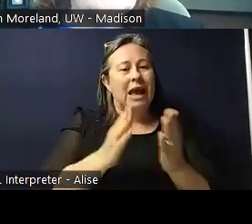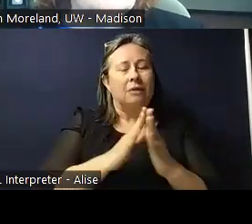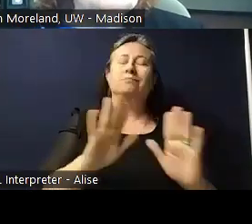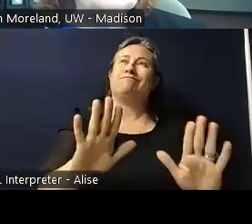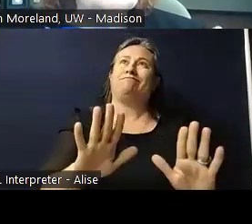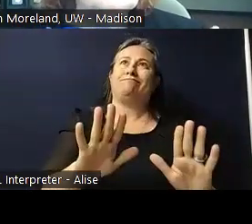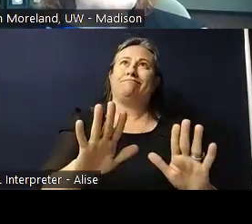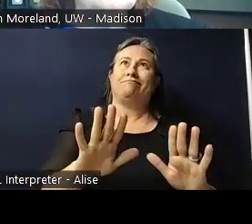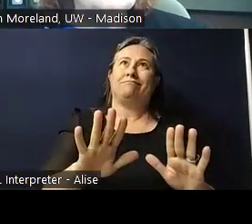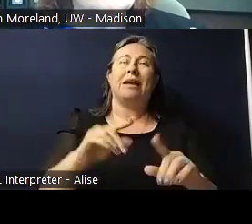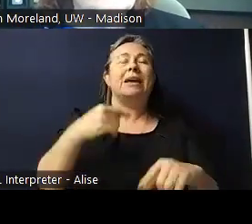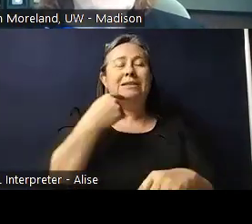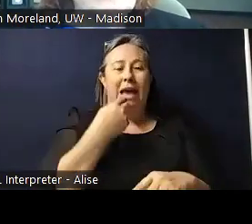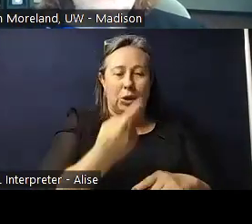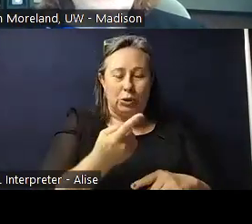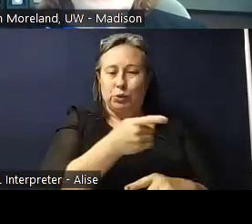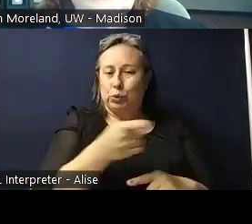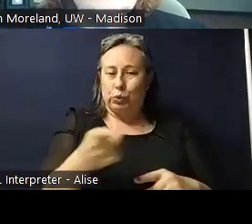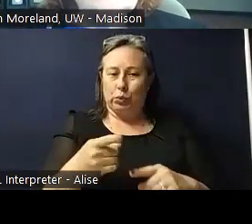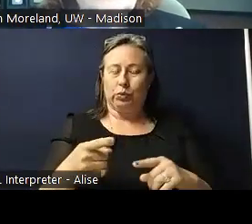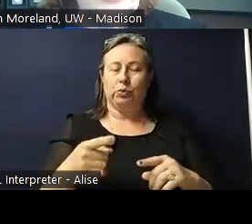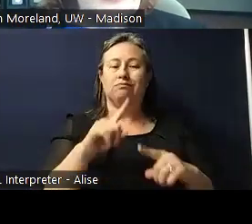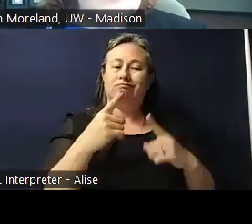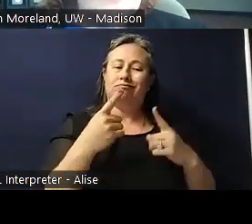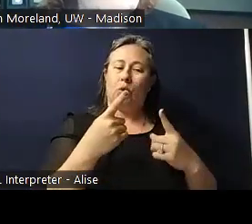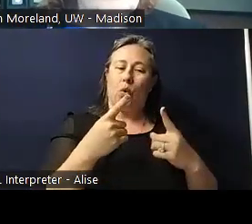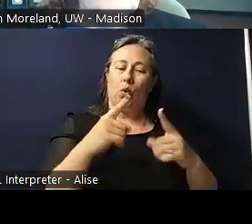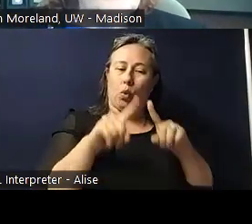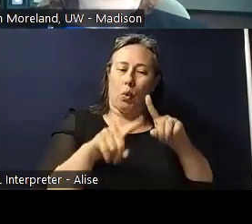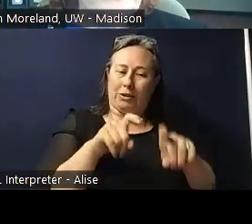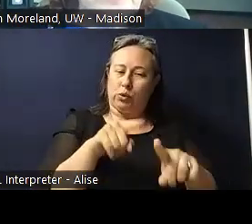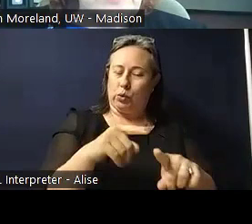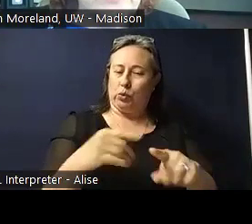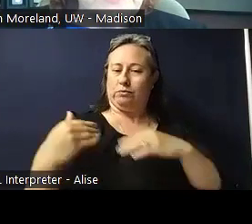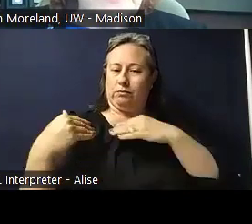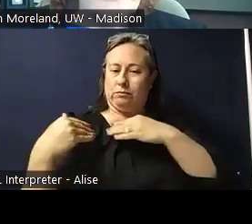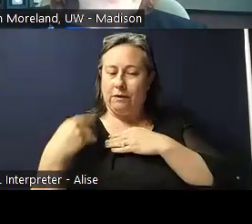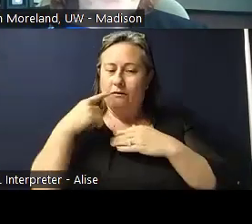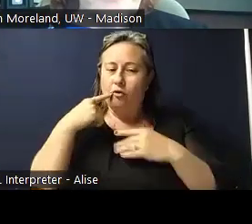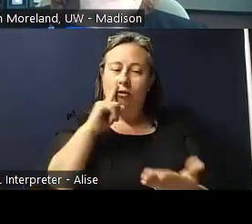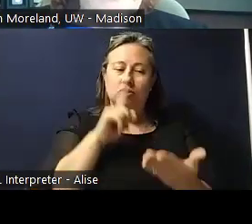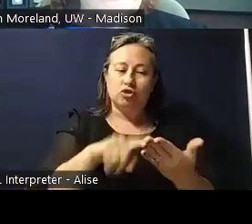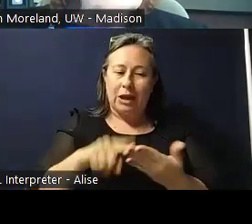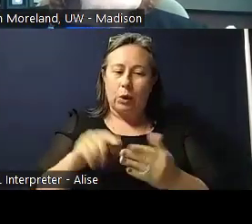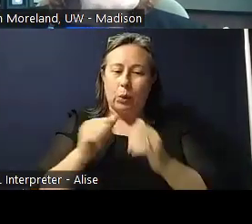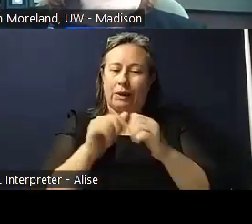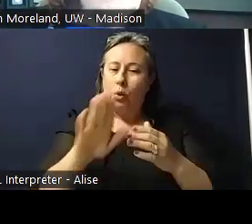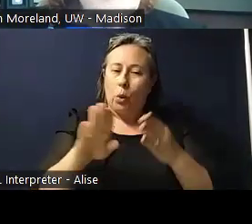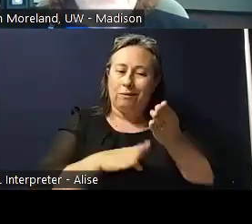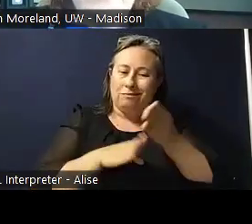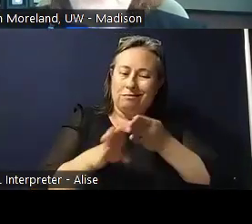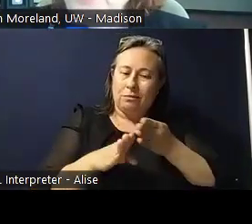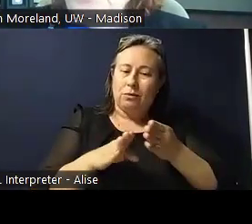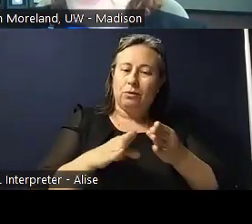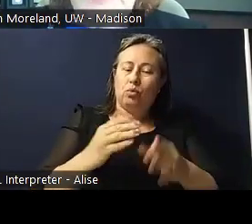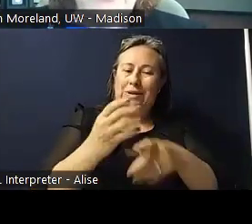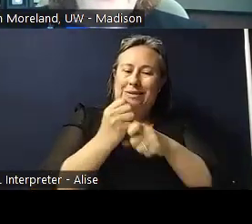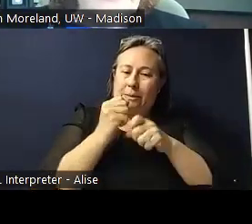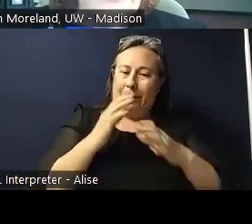the questions that you are responsible to check with your subrecipient. Many of those can be ascertained